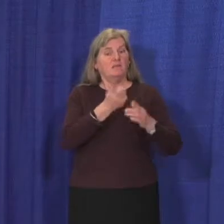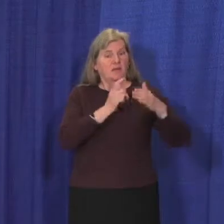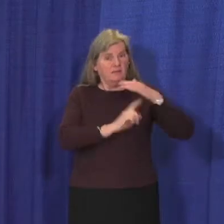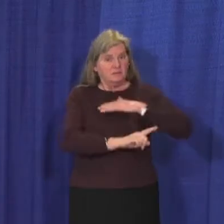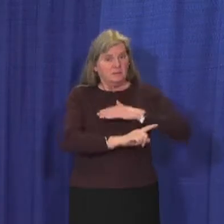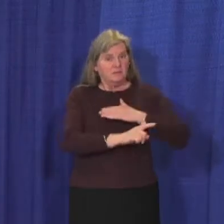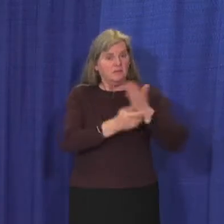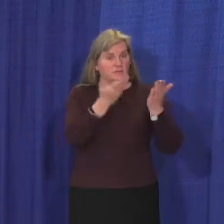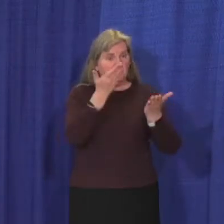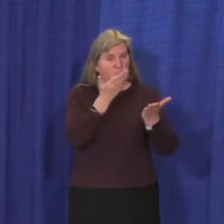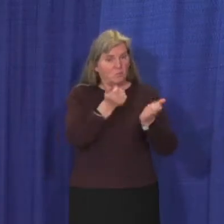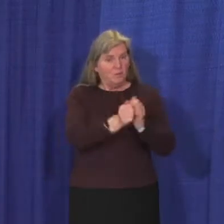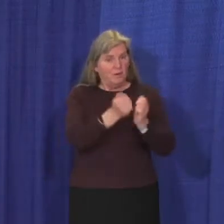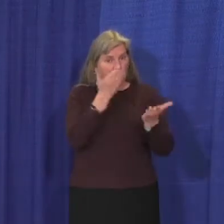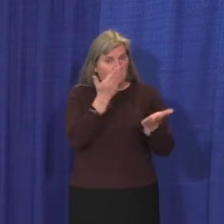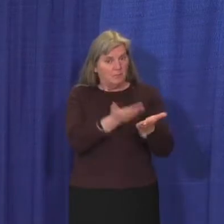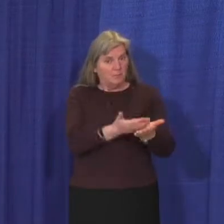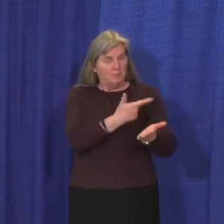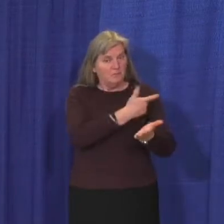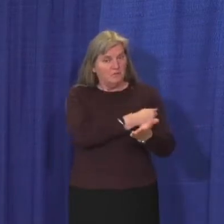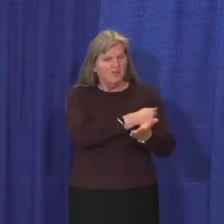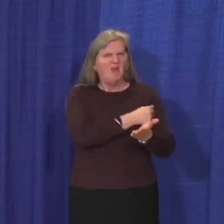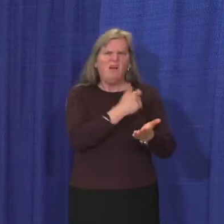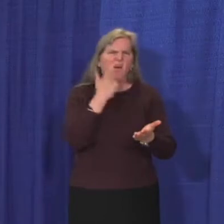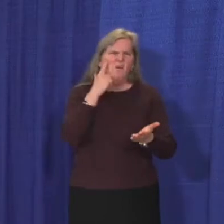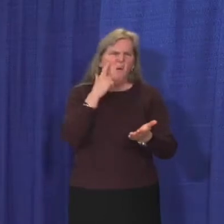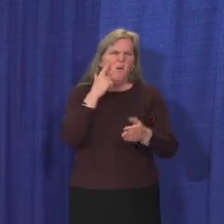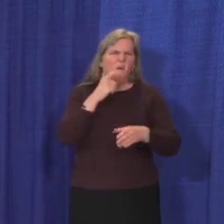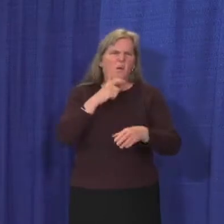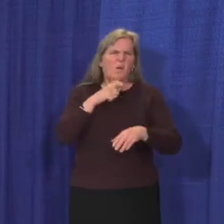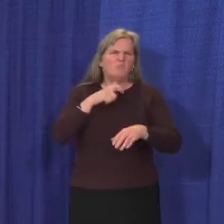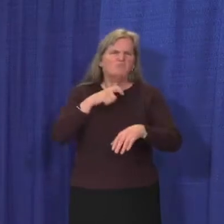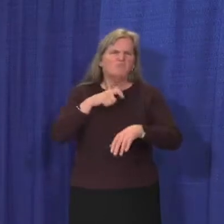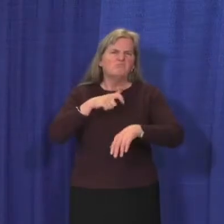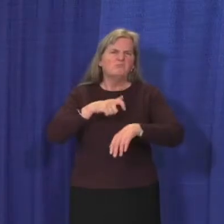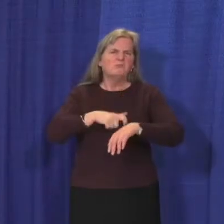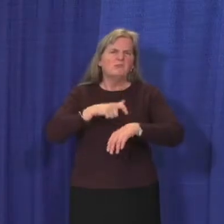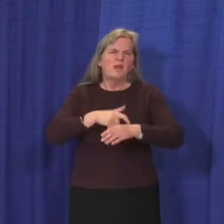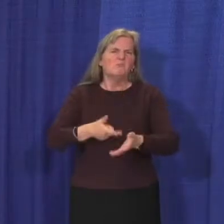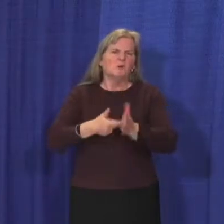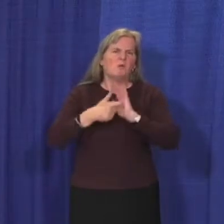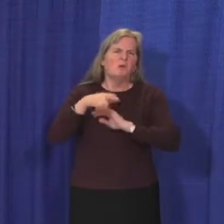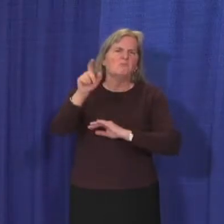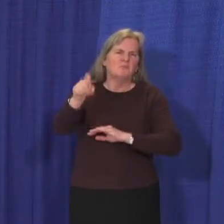people to be patient and that for those jurisdictions that dew